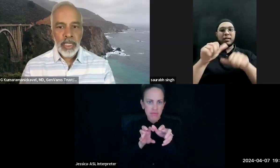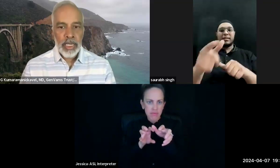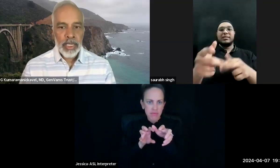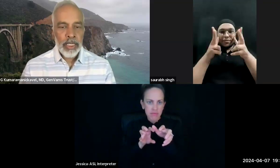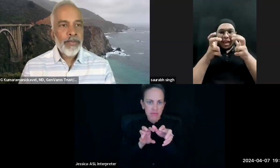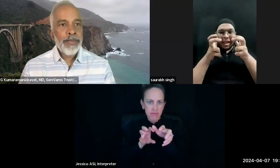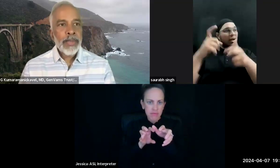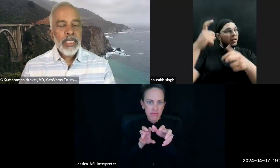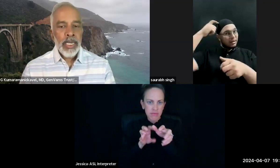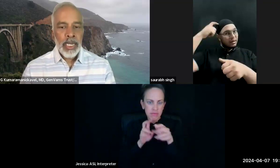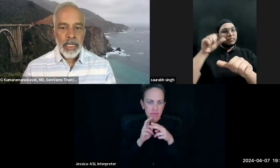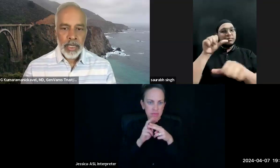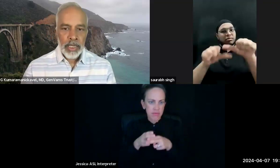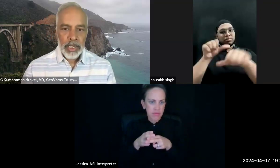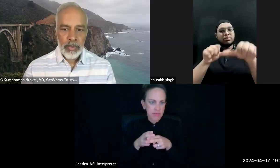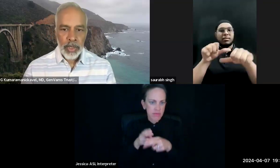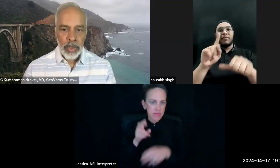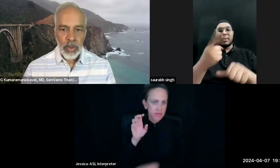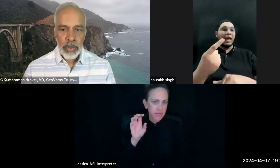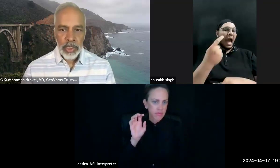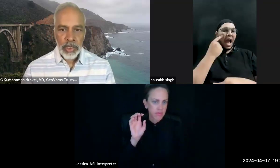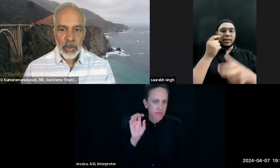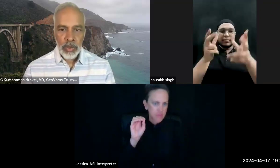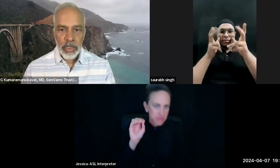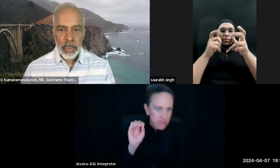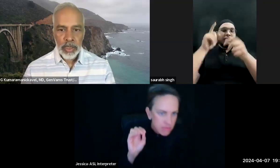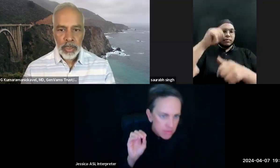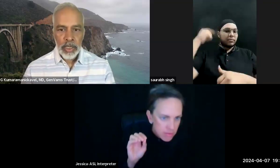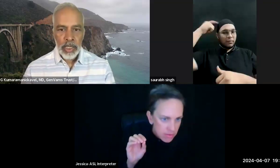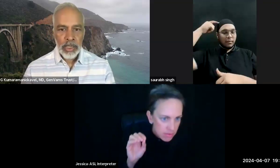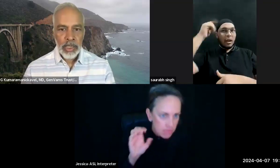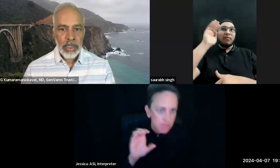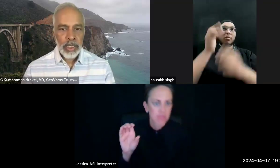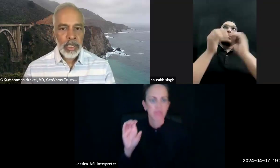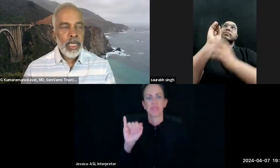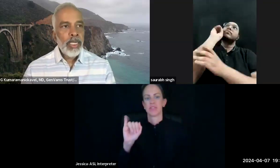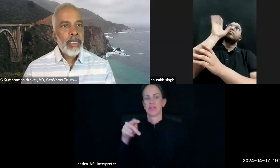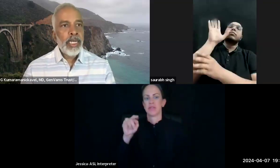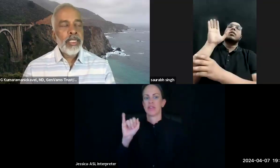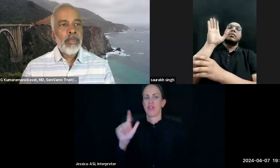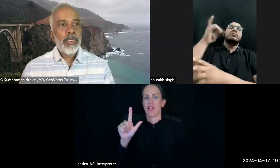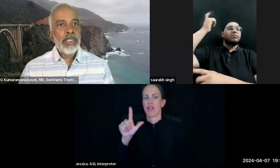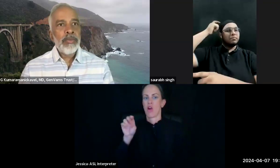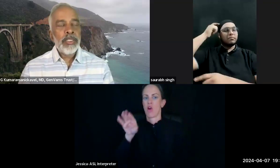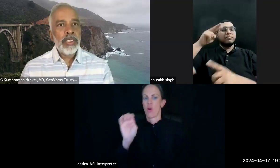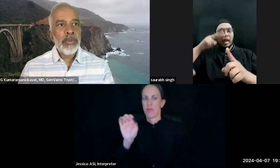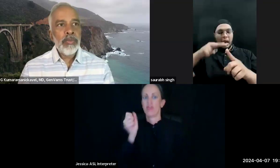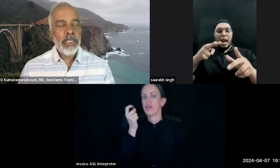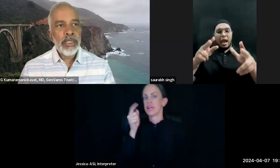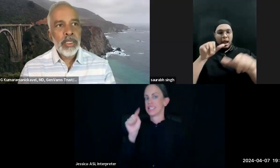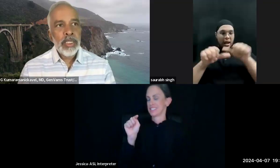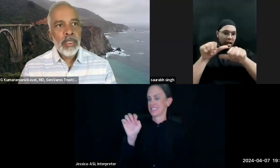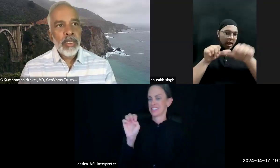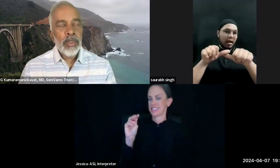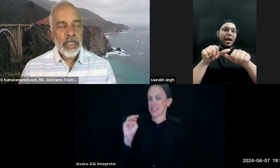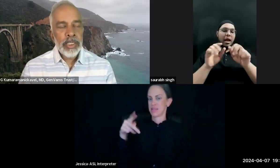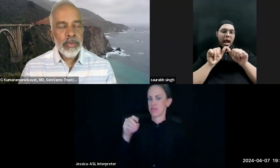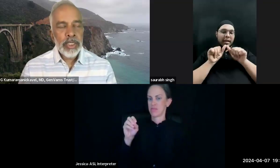the eye. And the temporal lobe which is over here is the region that perceives information or receives